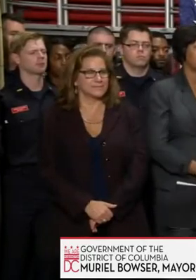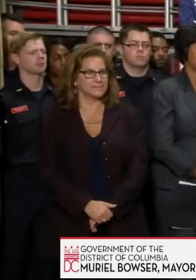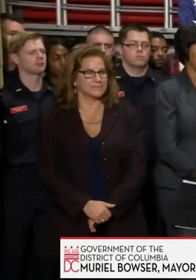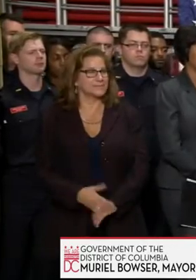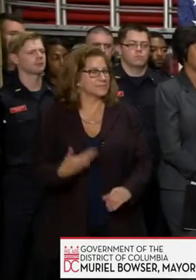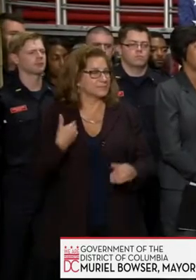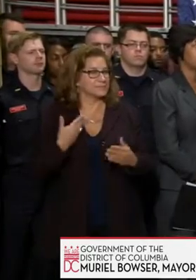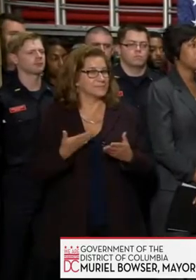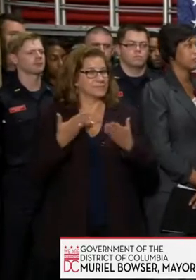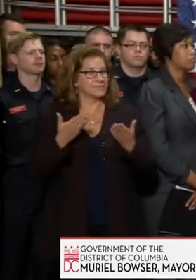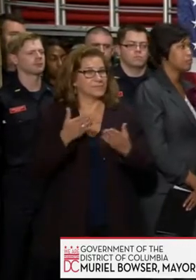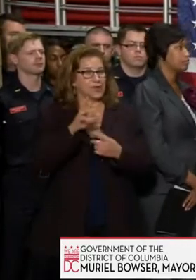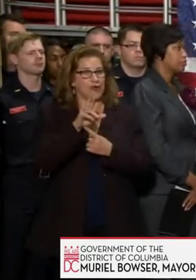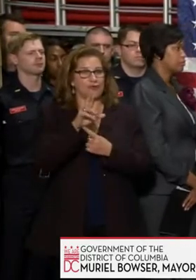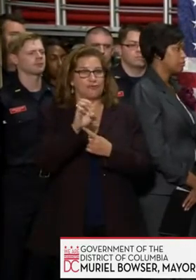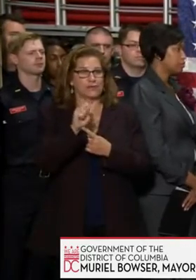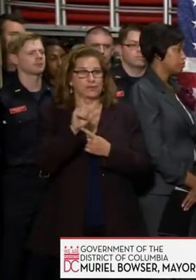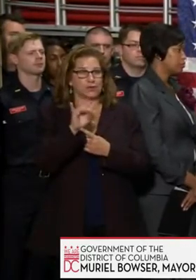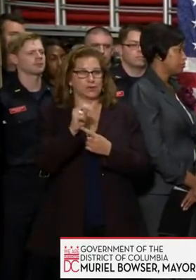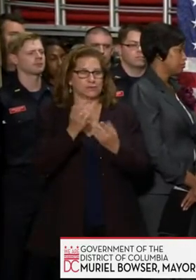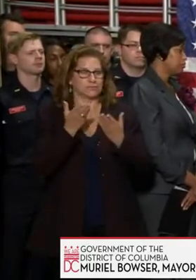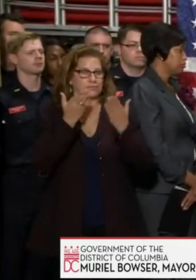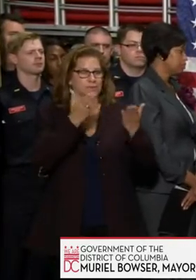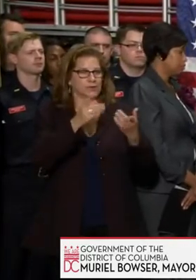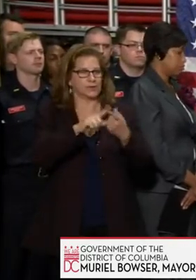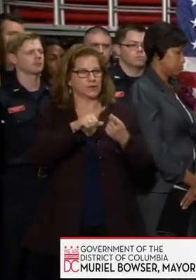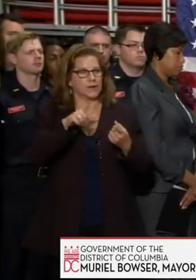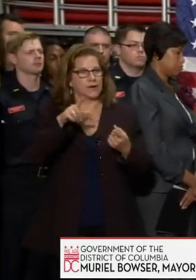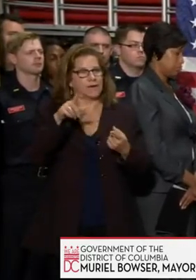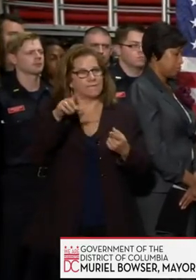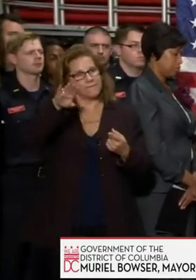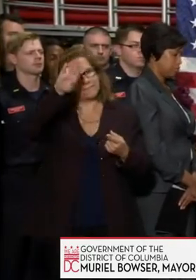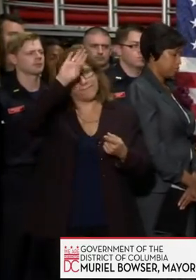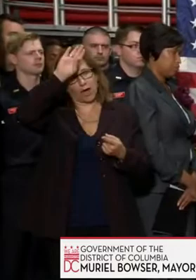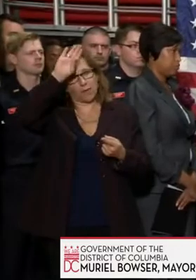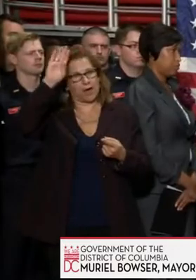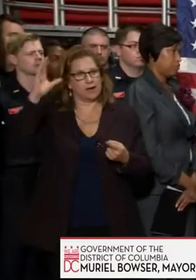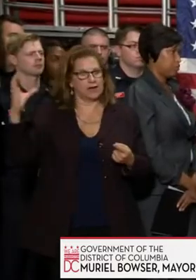FIRE CHIEF, GREGORY DEAN, IF HE COULD COME FORWARD.